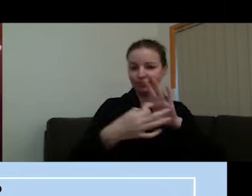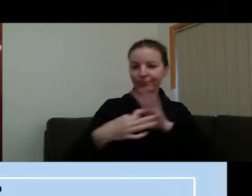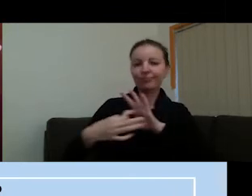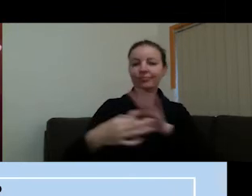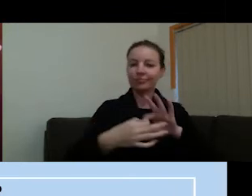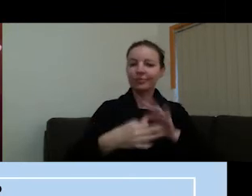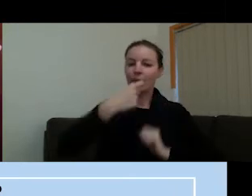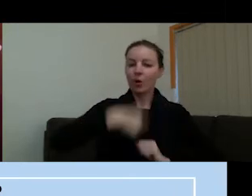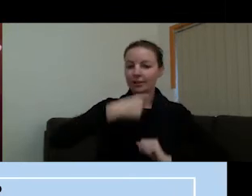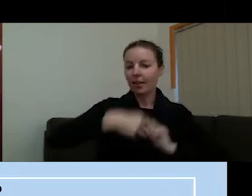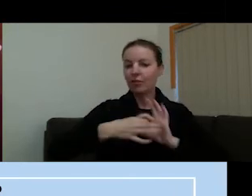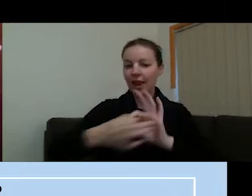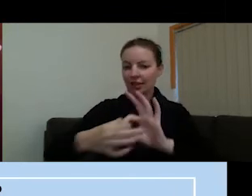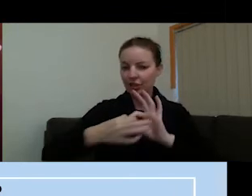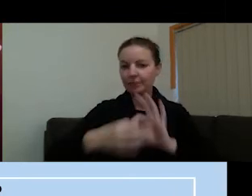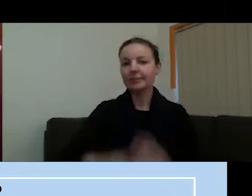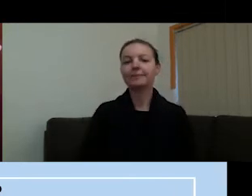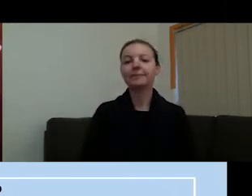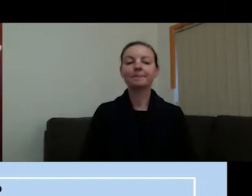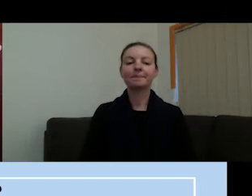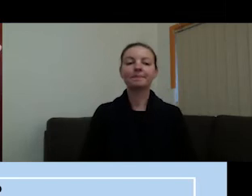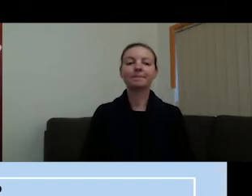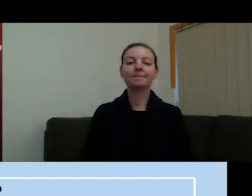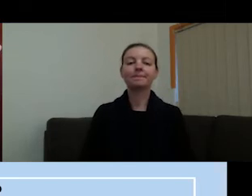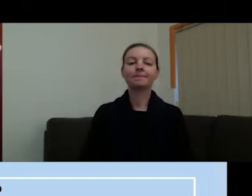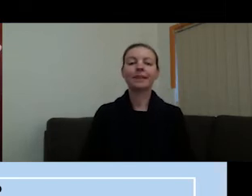same kind of - the same kind of things in this next slide - the same